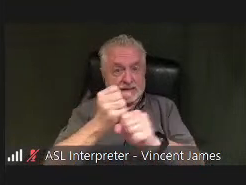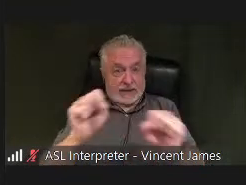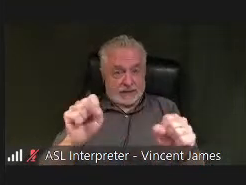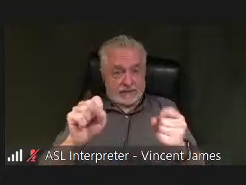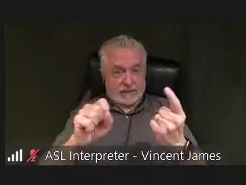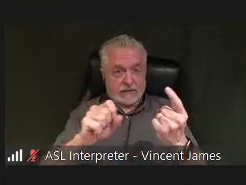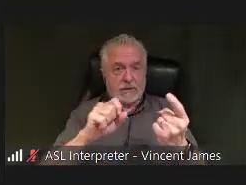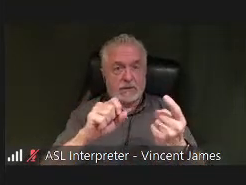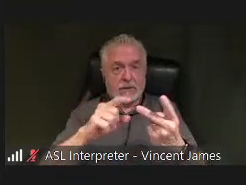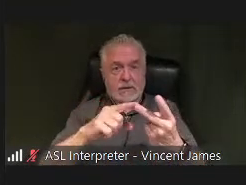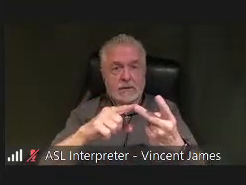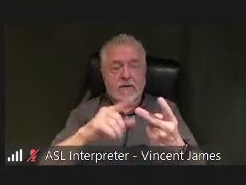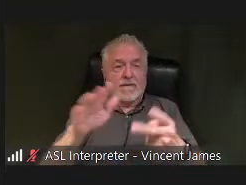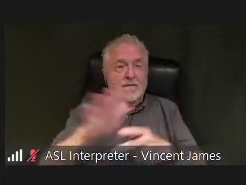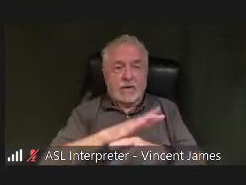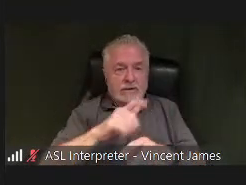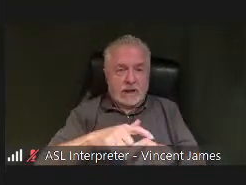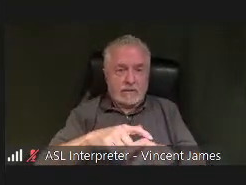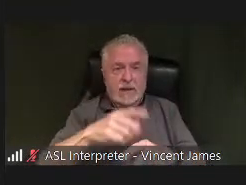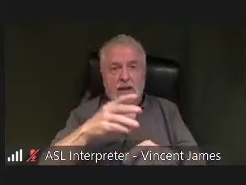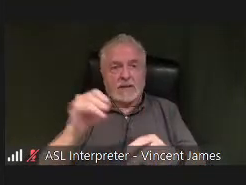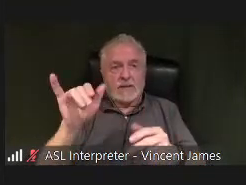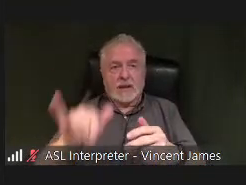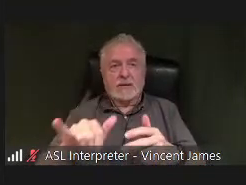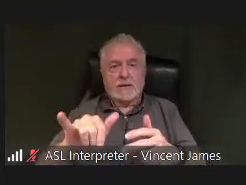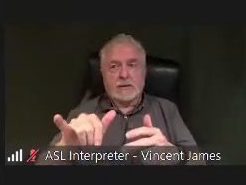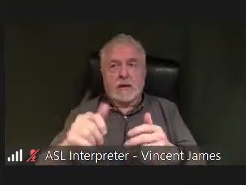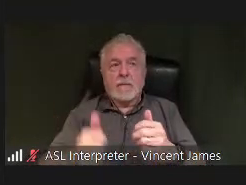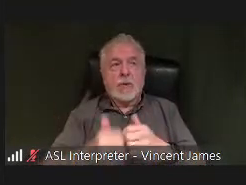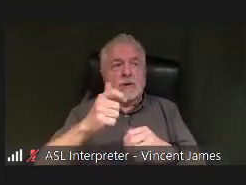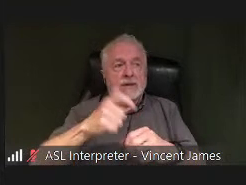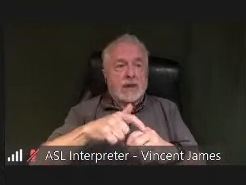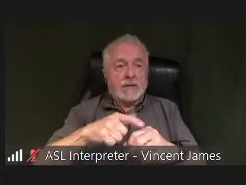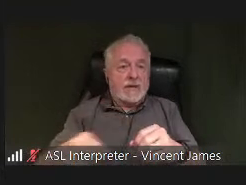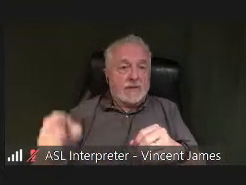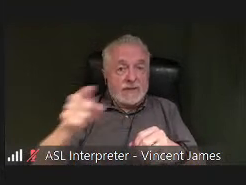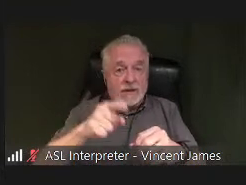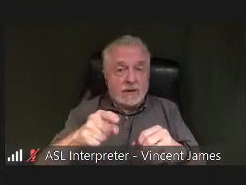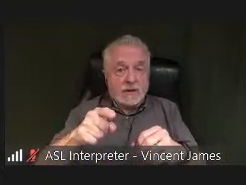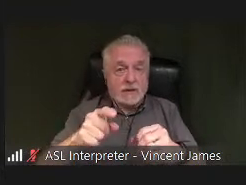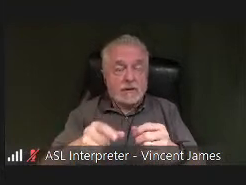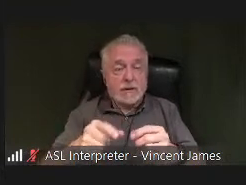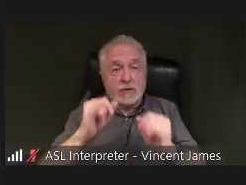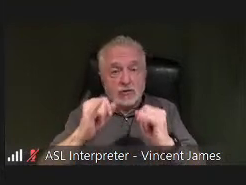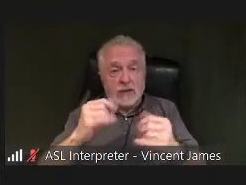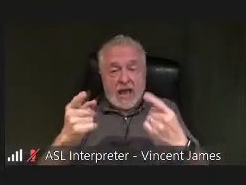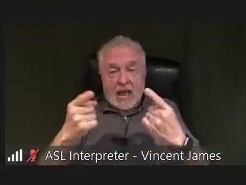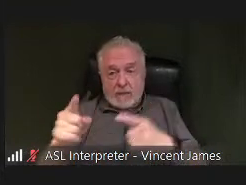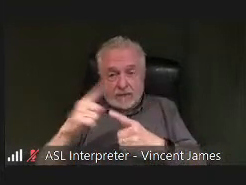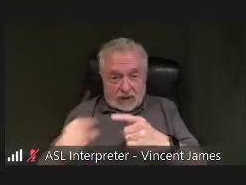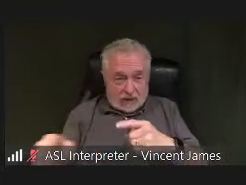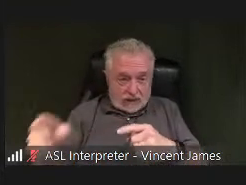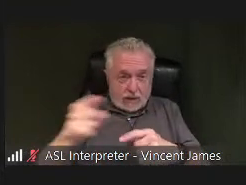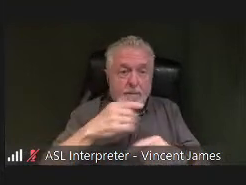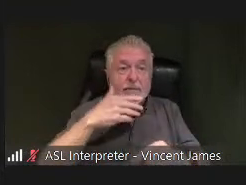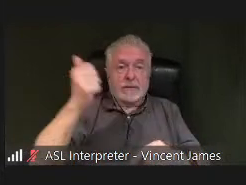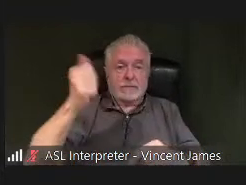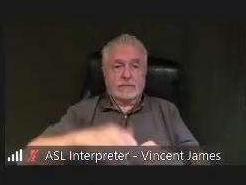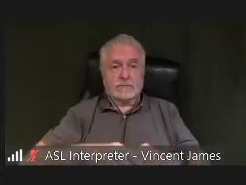that is full time, and that of the most times that that instruction can be happen for them, the better.